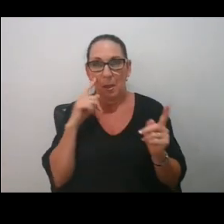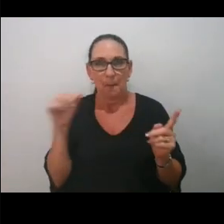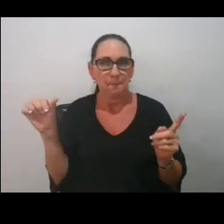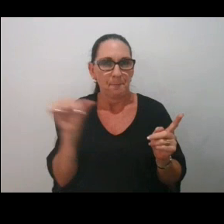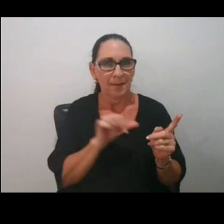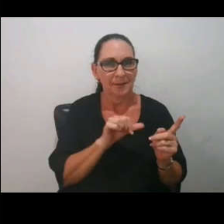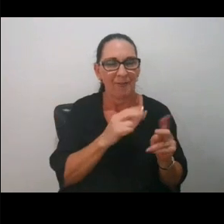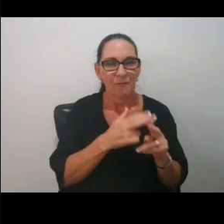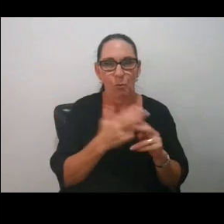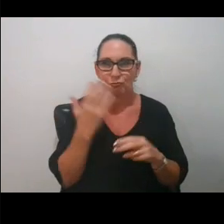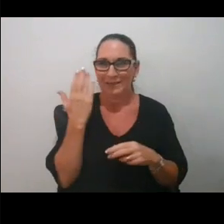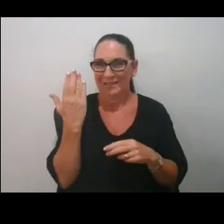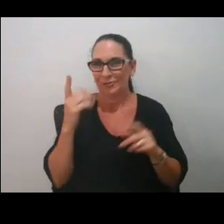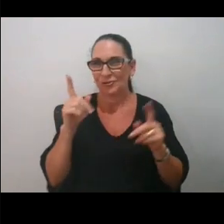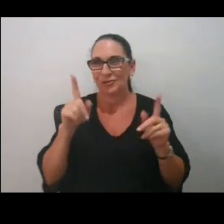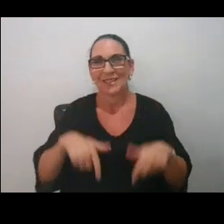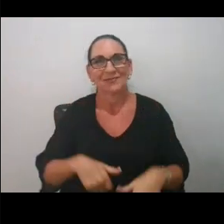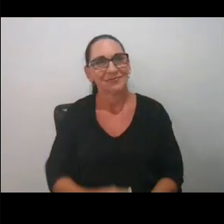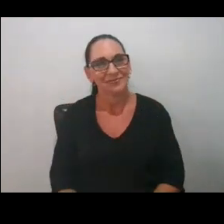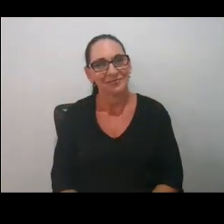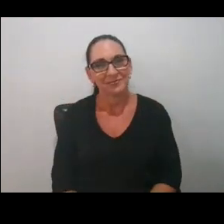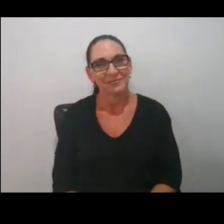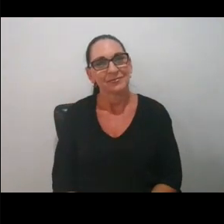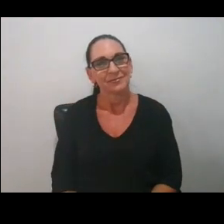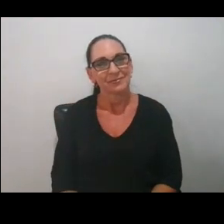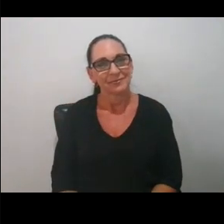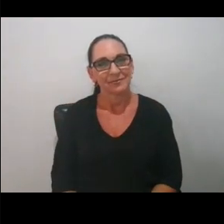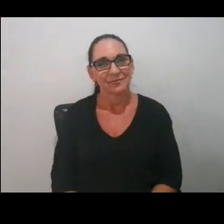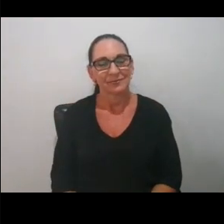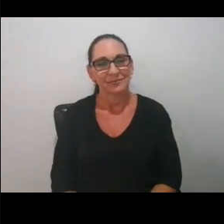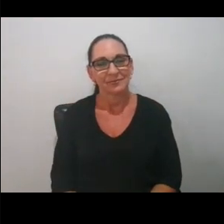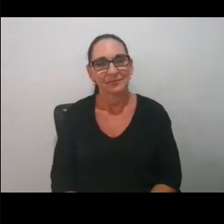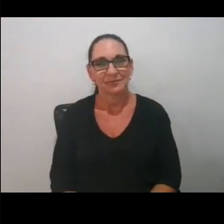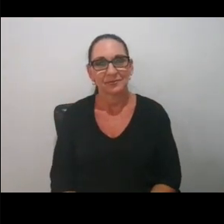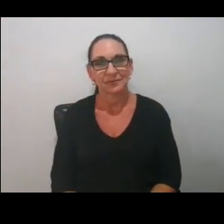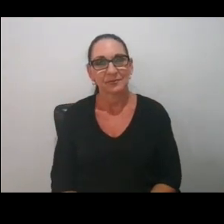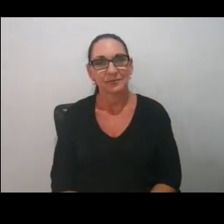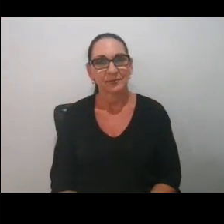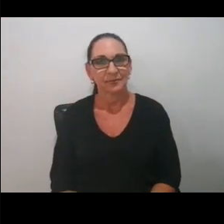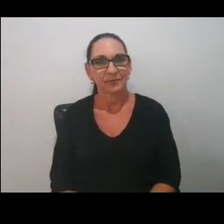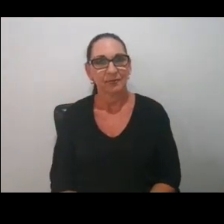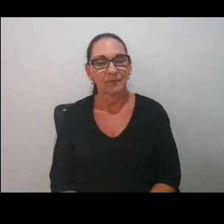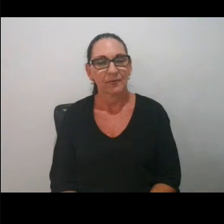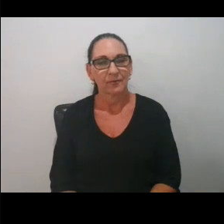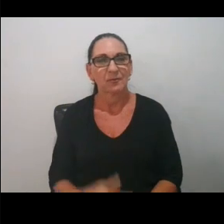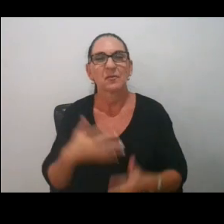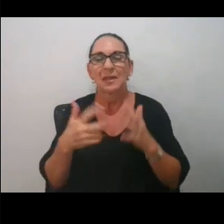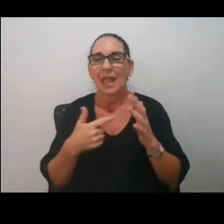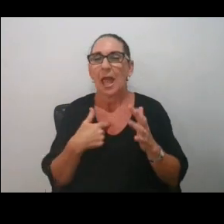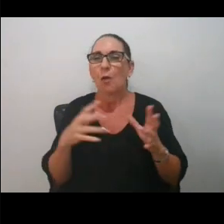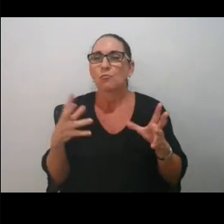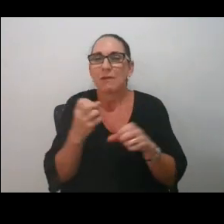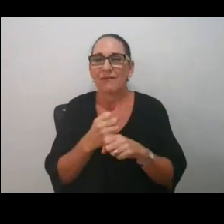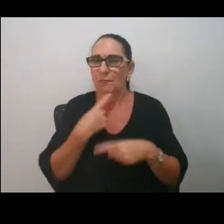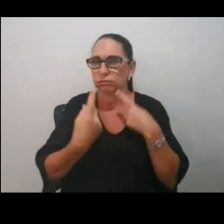presentation so a brief outline of what we're going to cover today um our presenters are